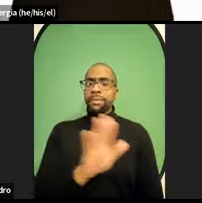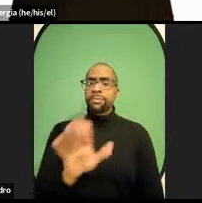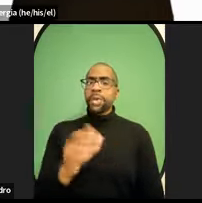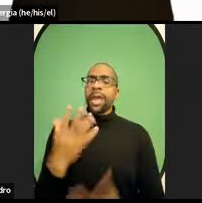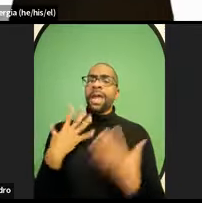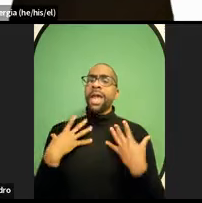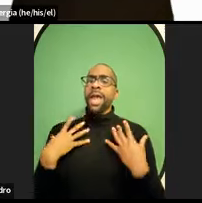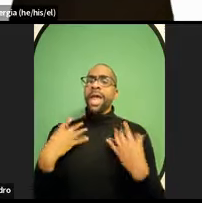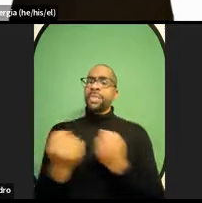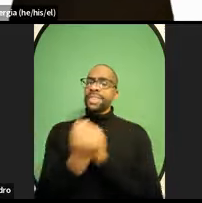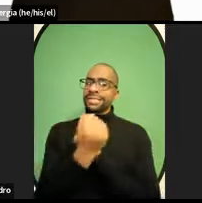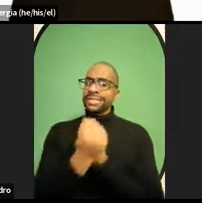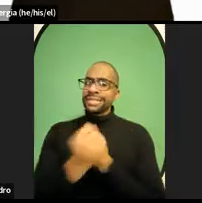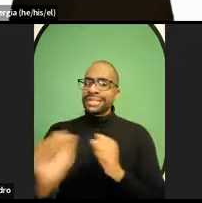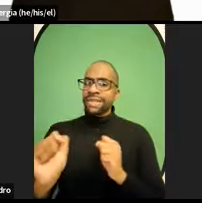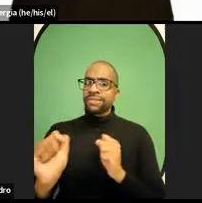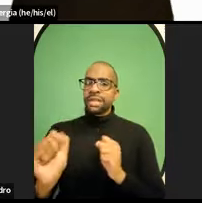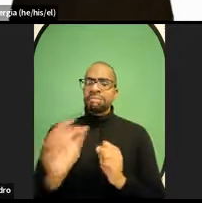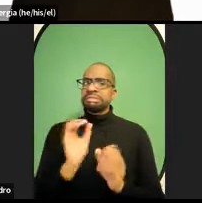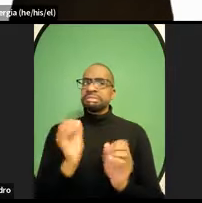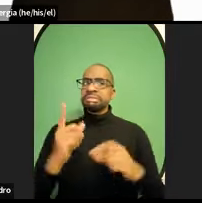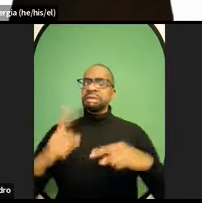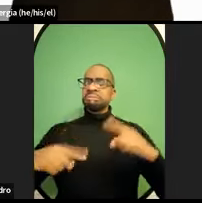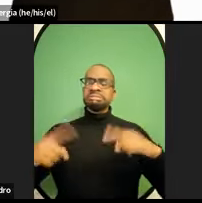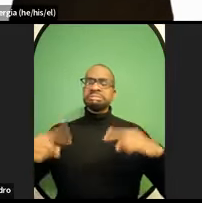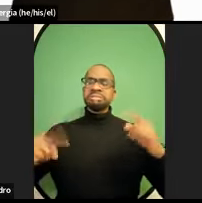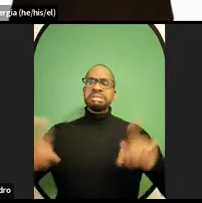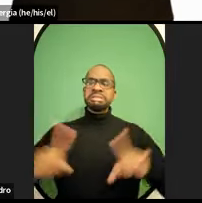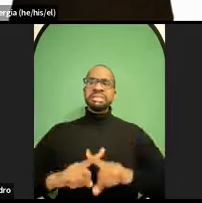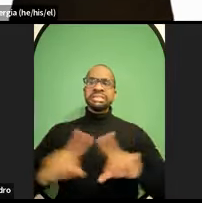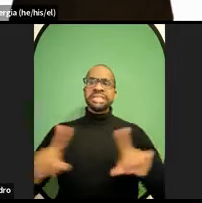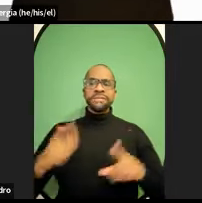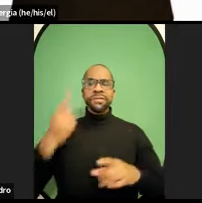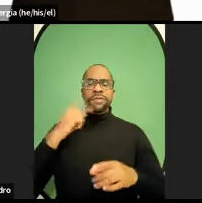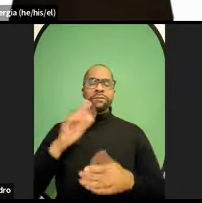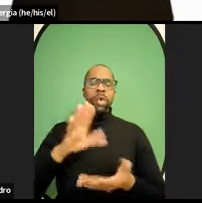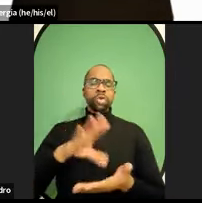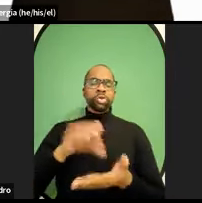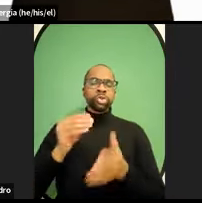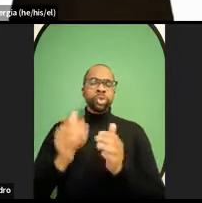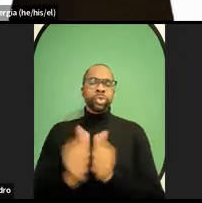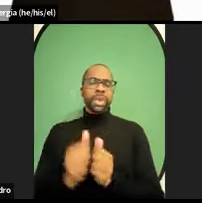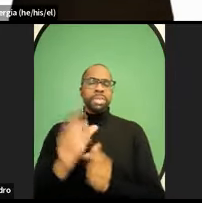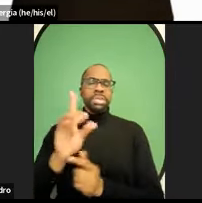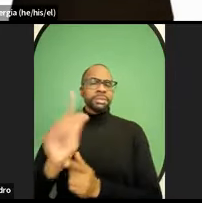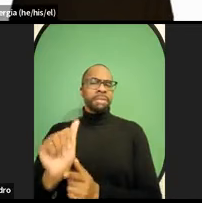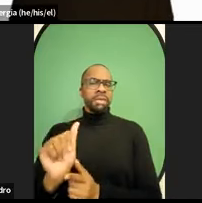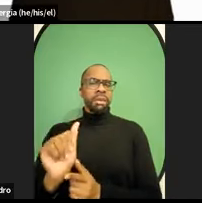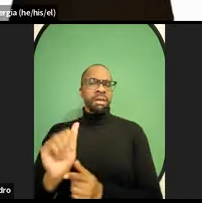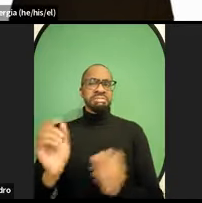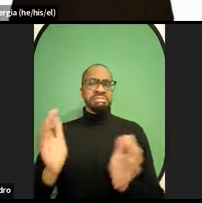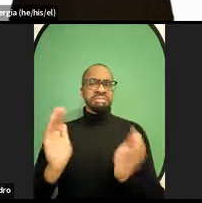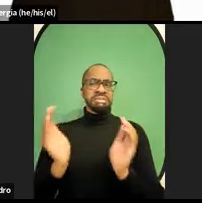with these guidance is because their health and safety guy that says there's no difference. ce in the quarantine guy ce in the quarantine or guidance for students with disabilities,